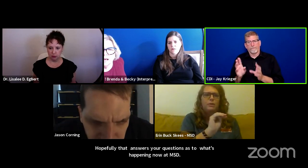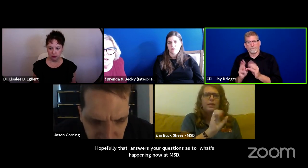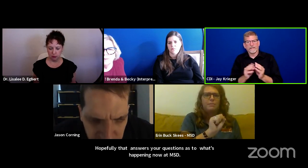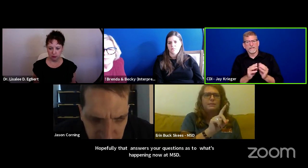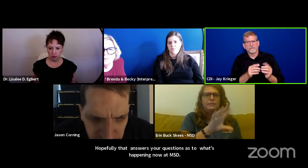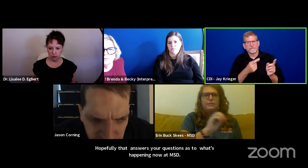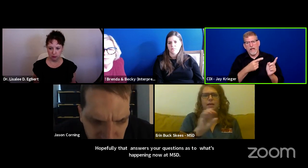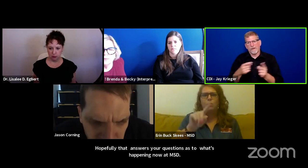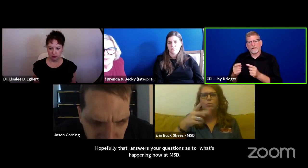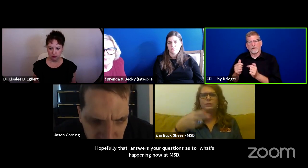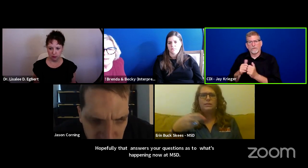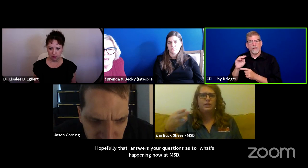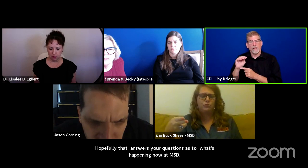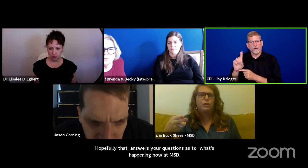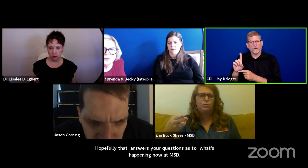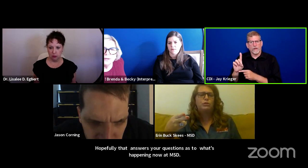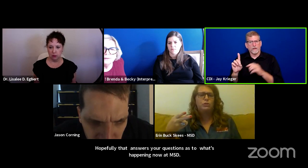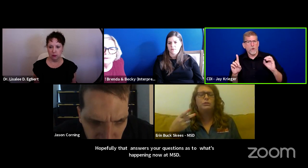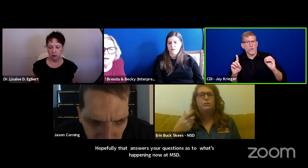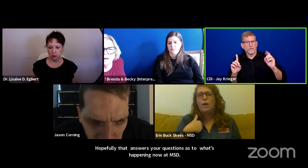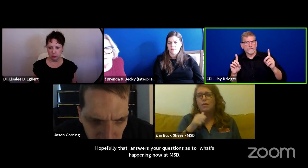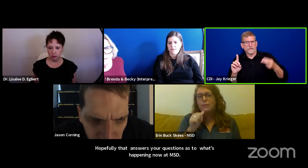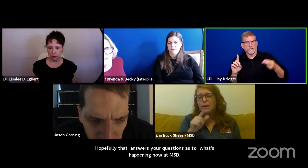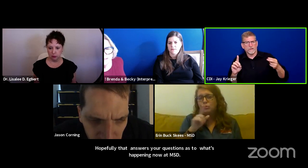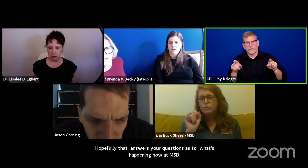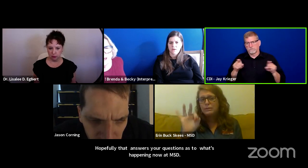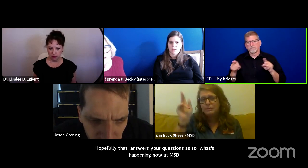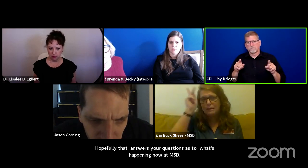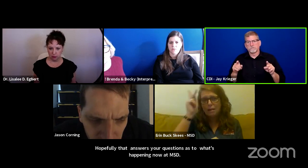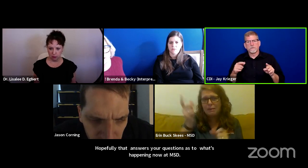have been happening within MSD and ODHH.